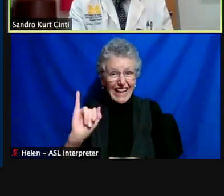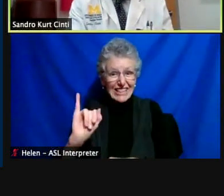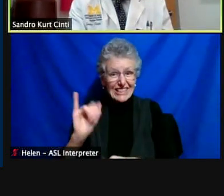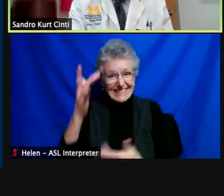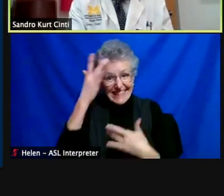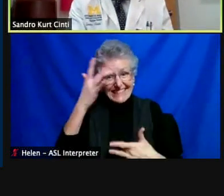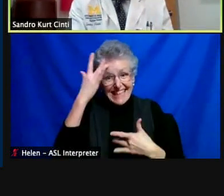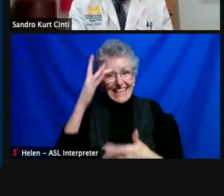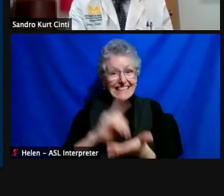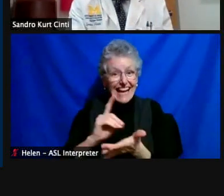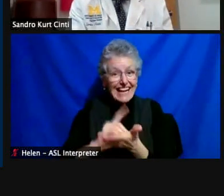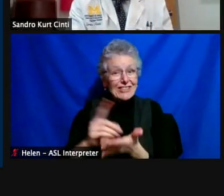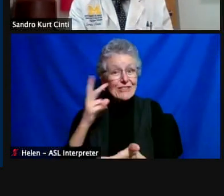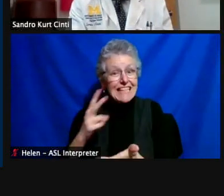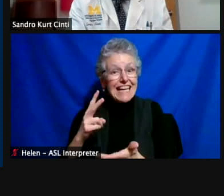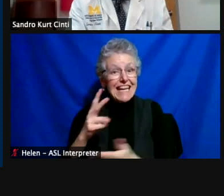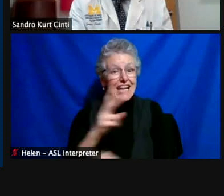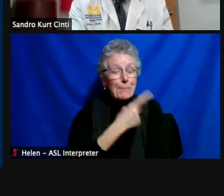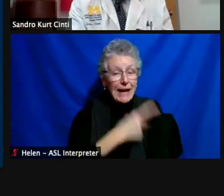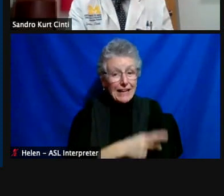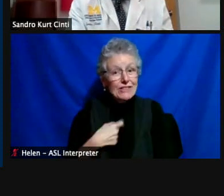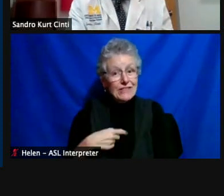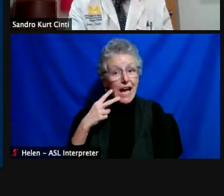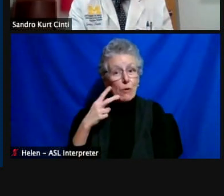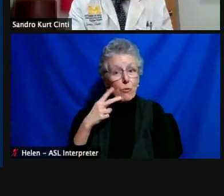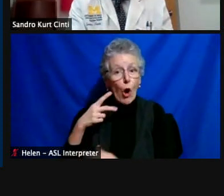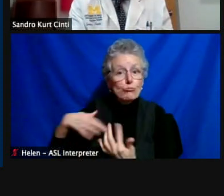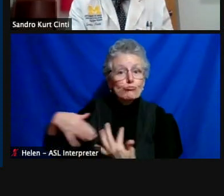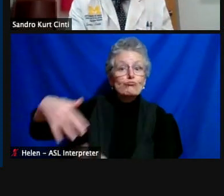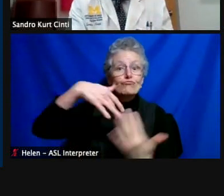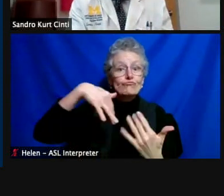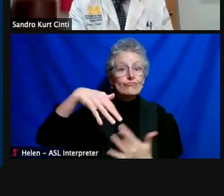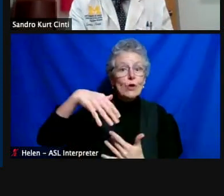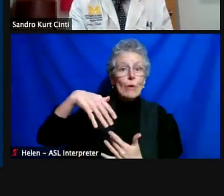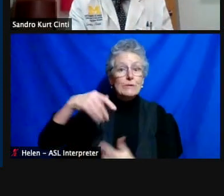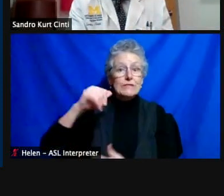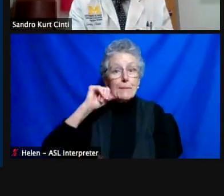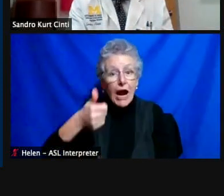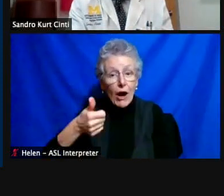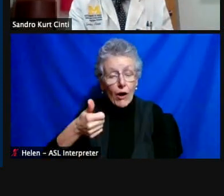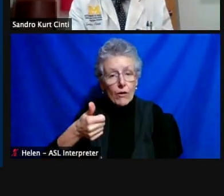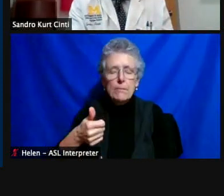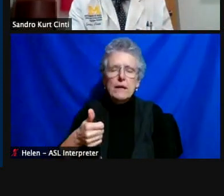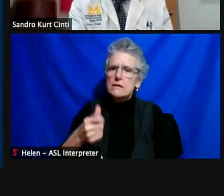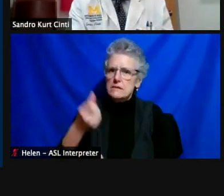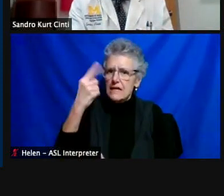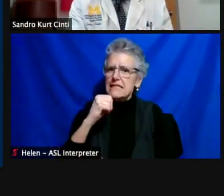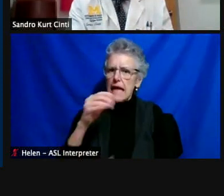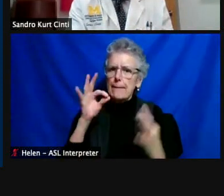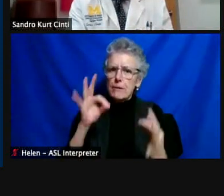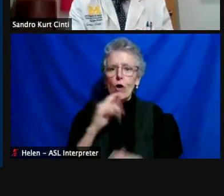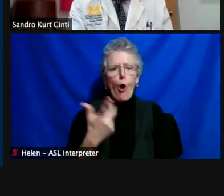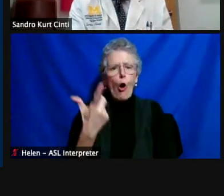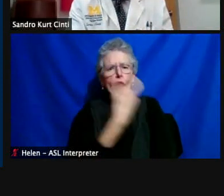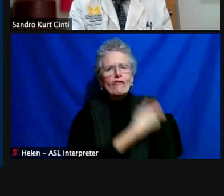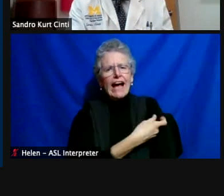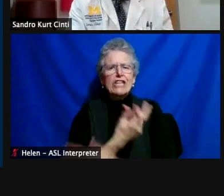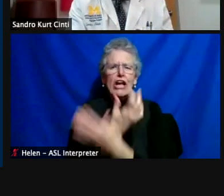So the thing is it's imperfect and it's not this moment that, oh I have the vaccine, now I'm free. I'm totally protected.